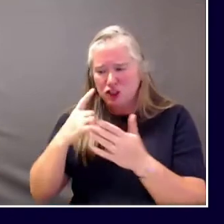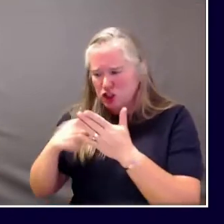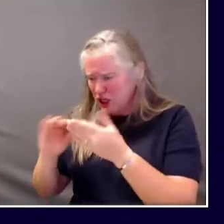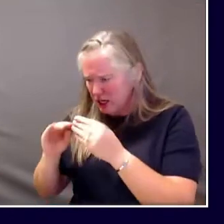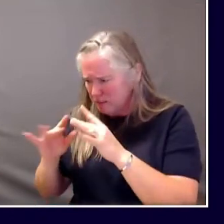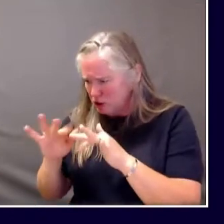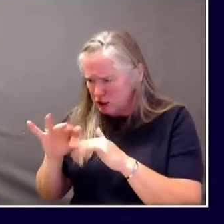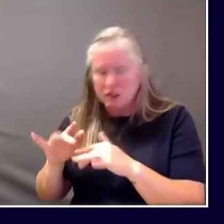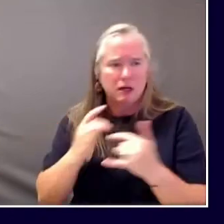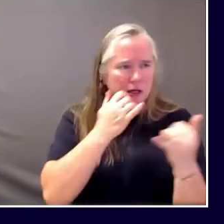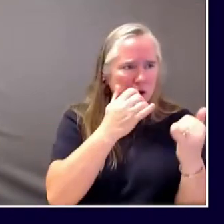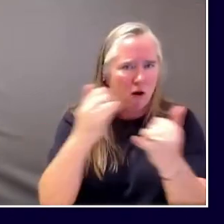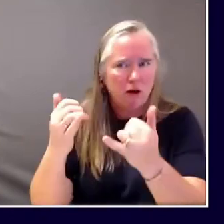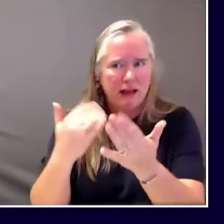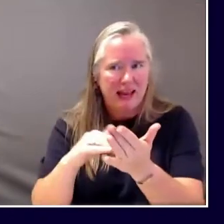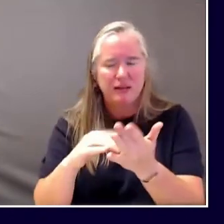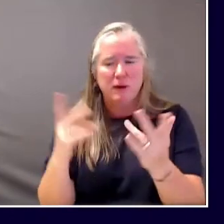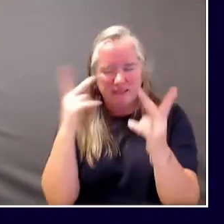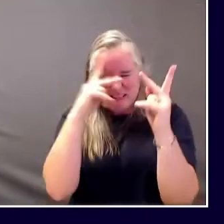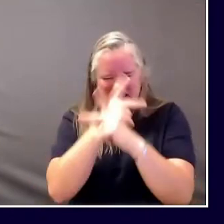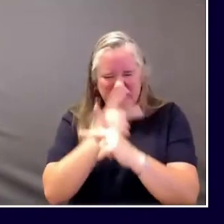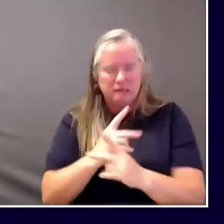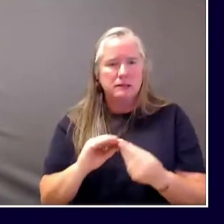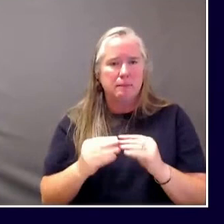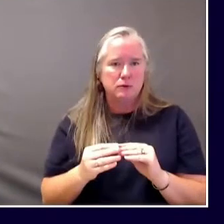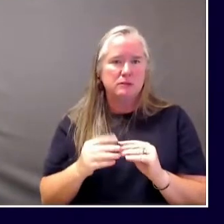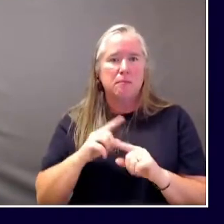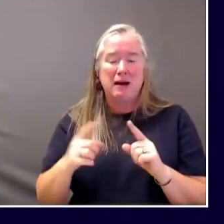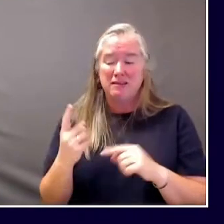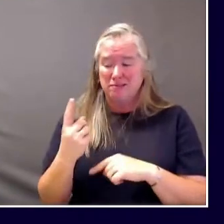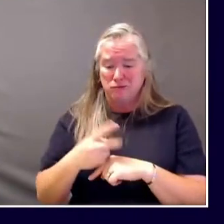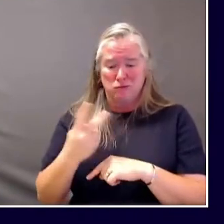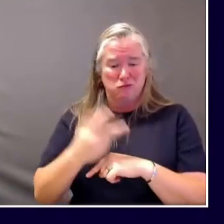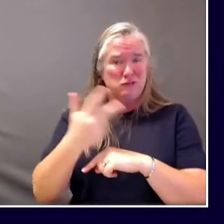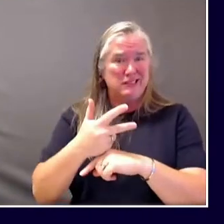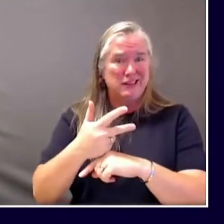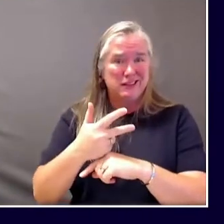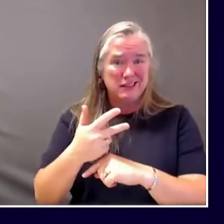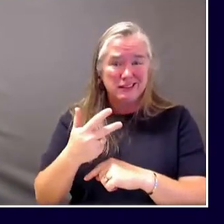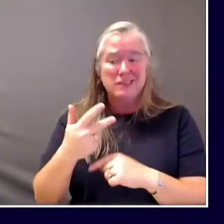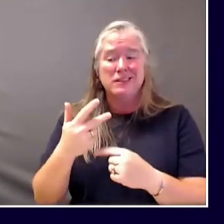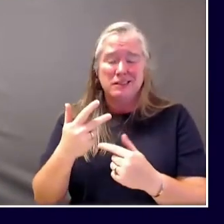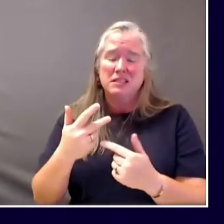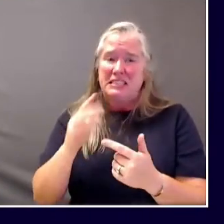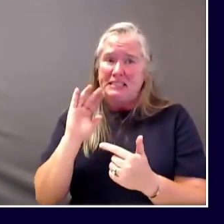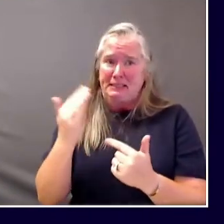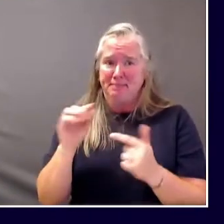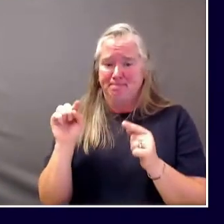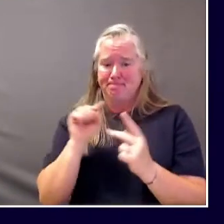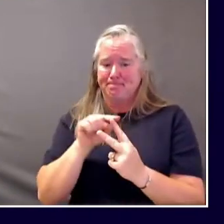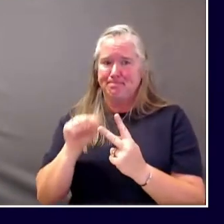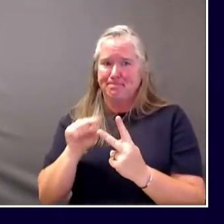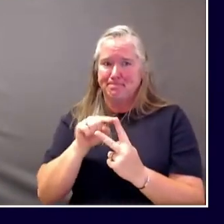investigation